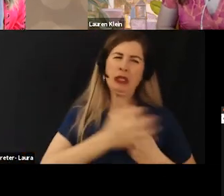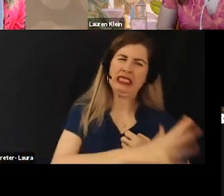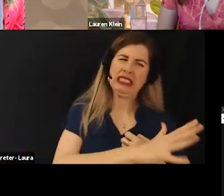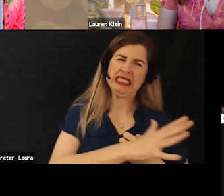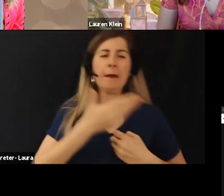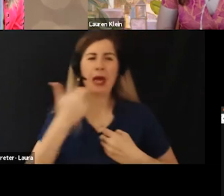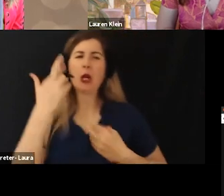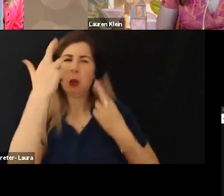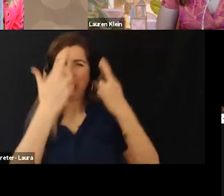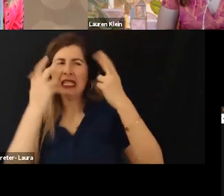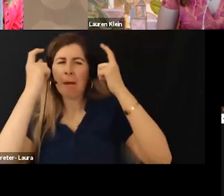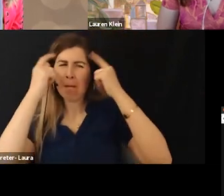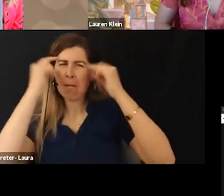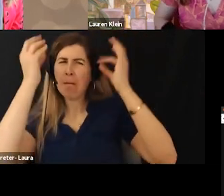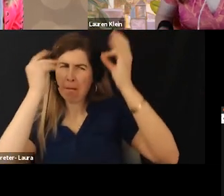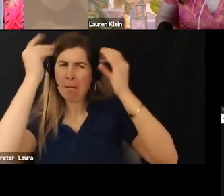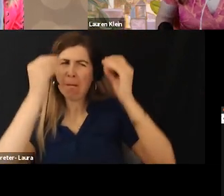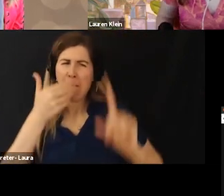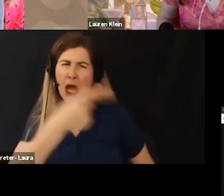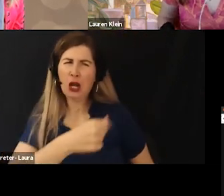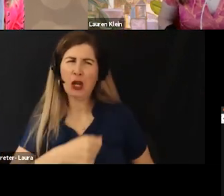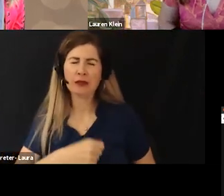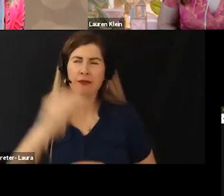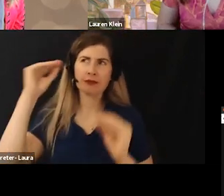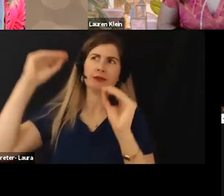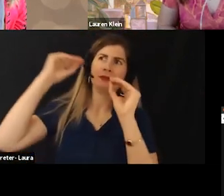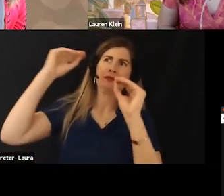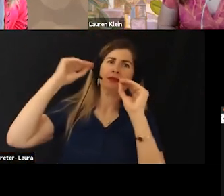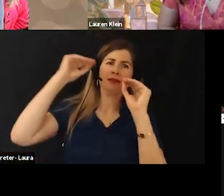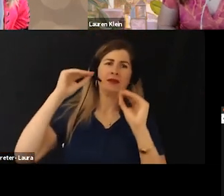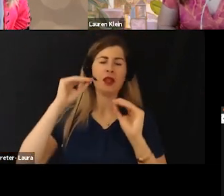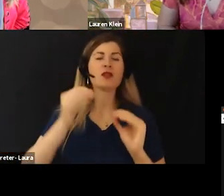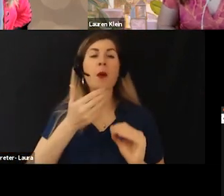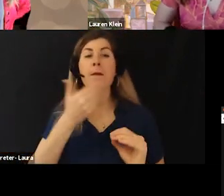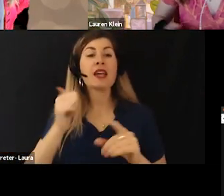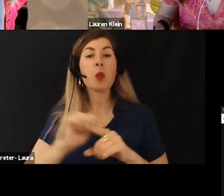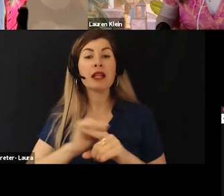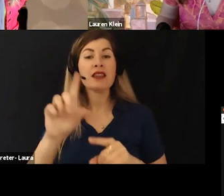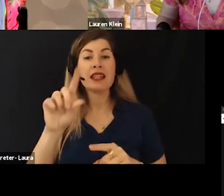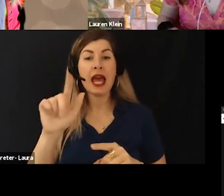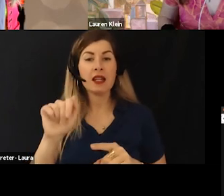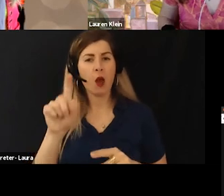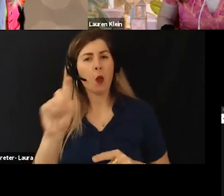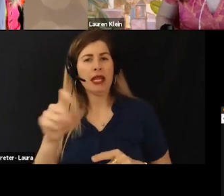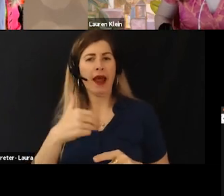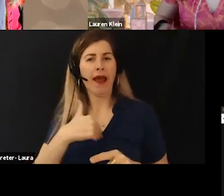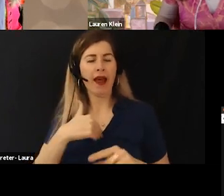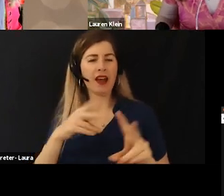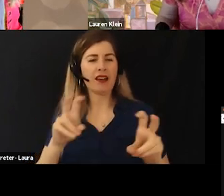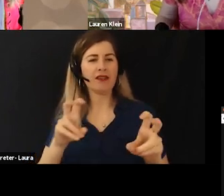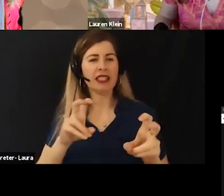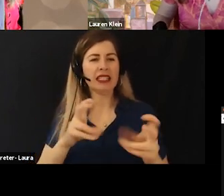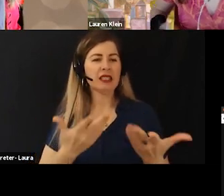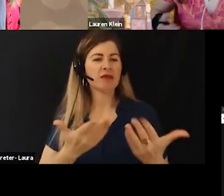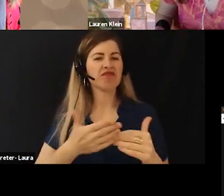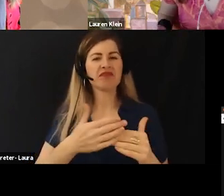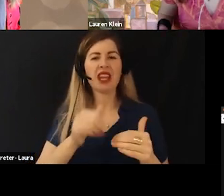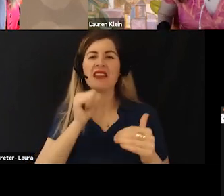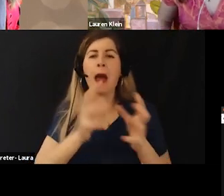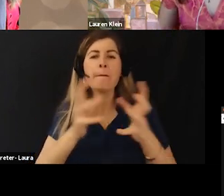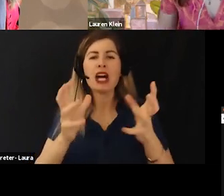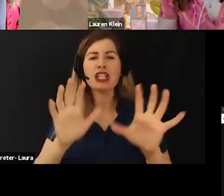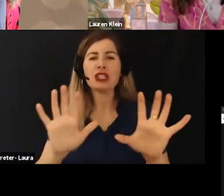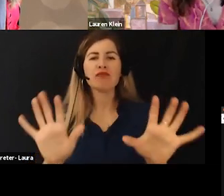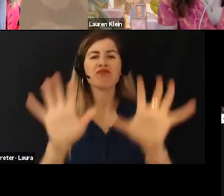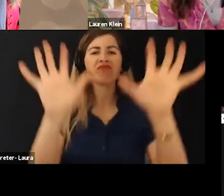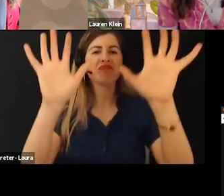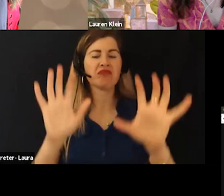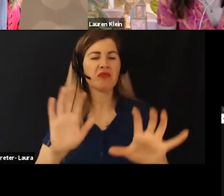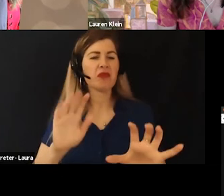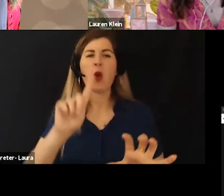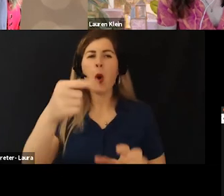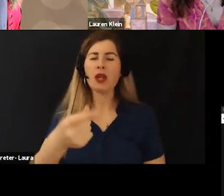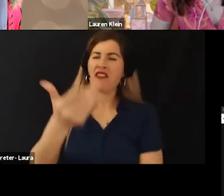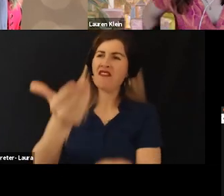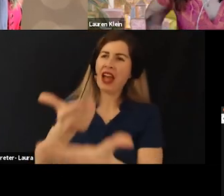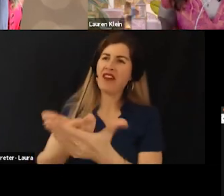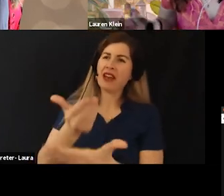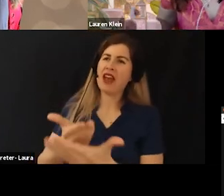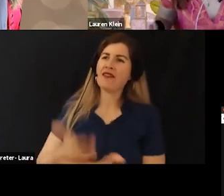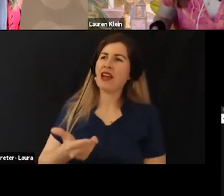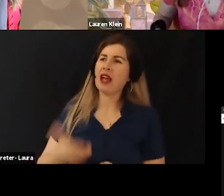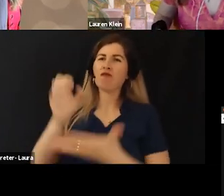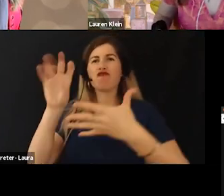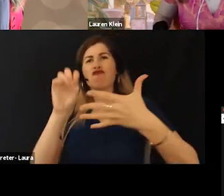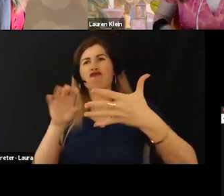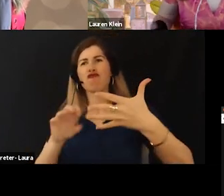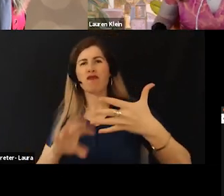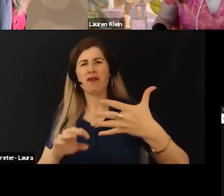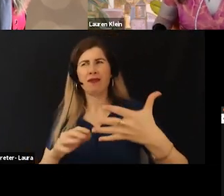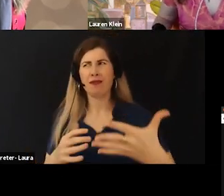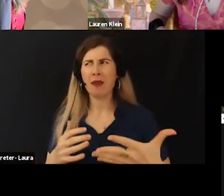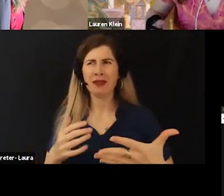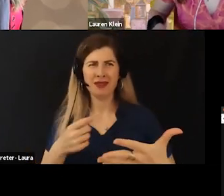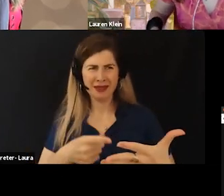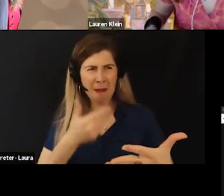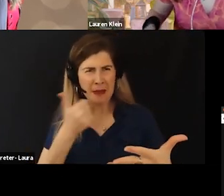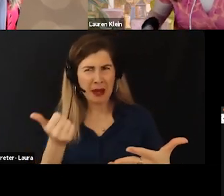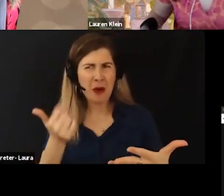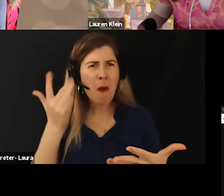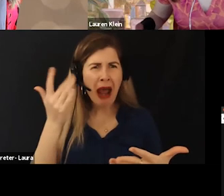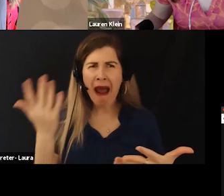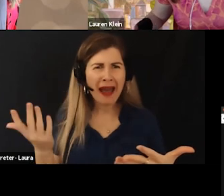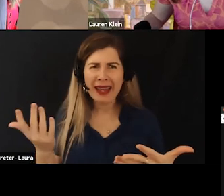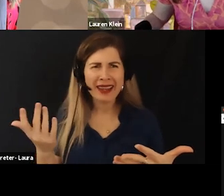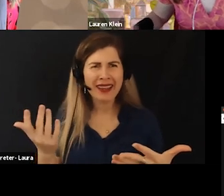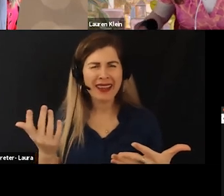So, best practices for data visualization often involve a clean design minimalist aesthetic you know presenting just the facts. But, you know, why are these are best practices, especially when research in that very same field in the field of information